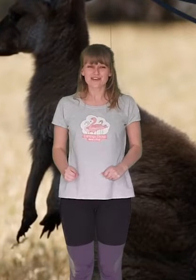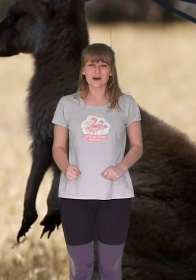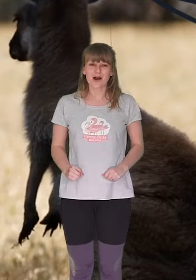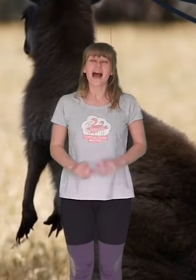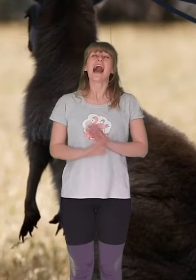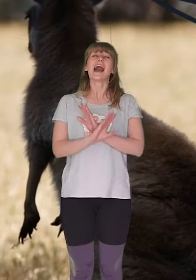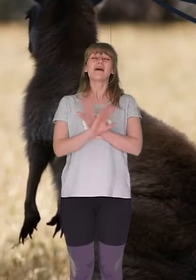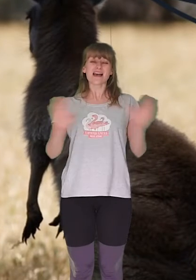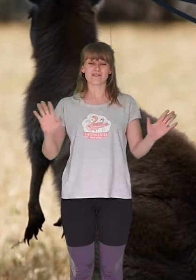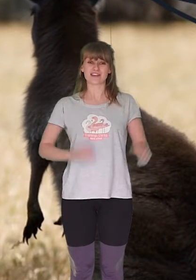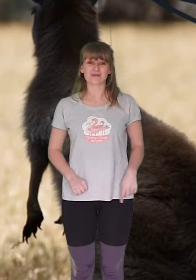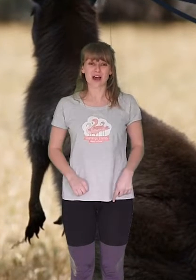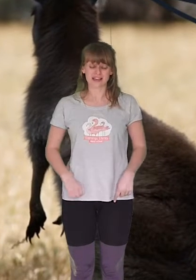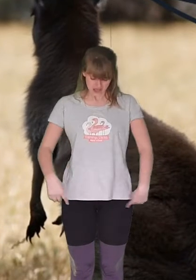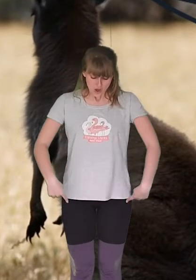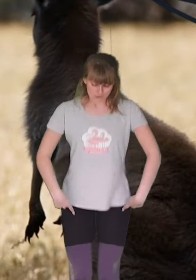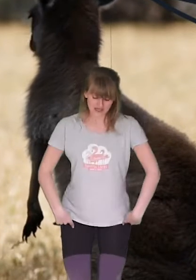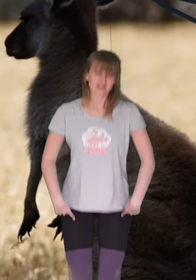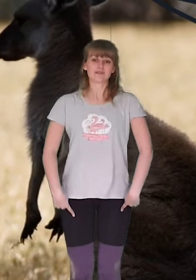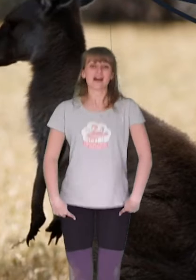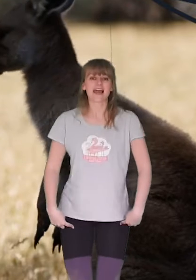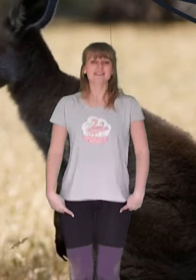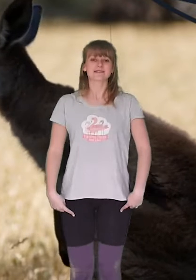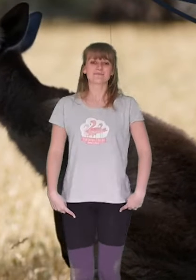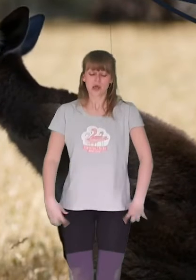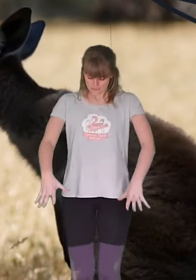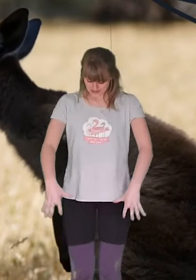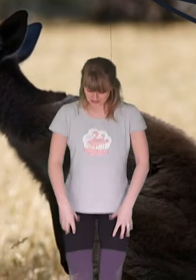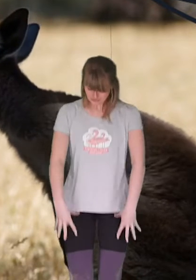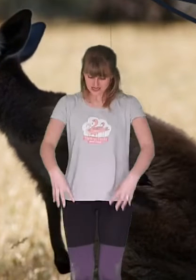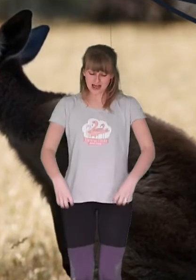you are, however you like. We can use our legs, we can use our